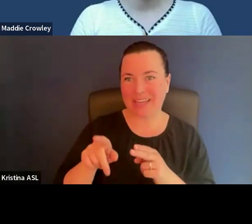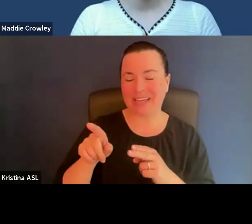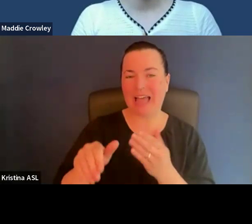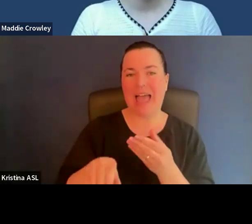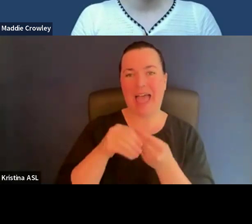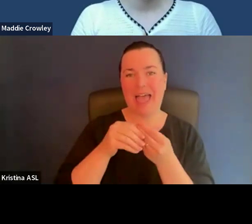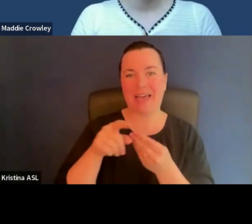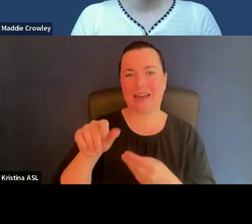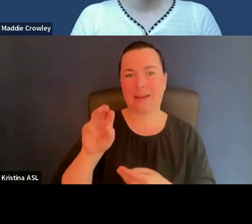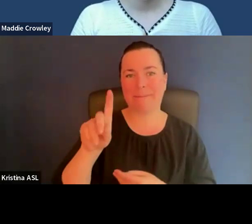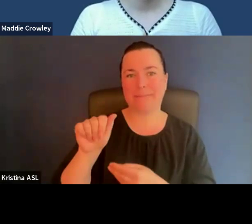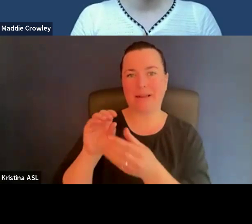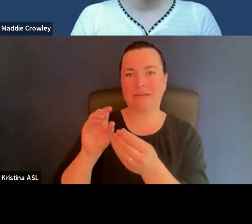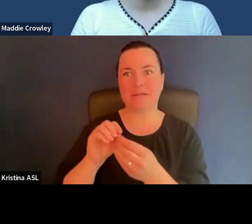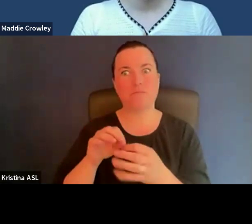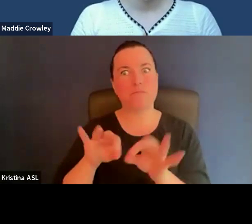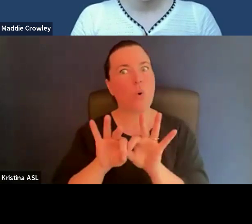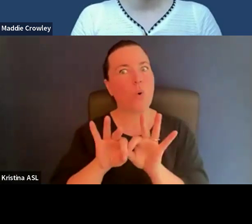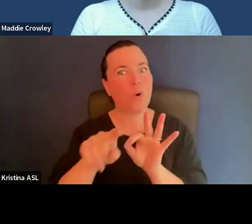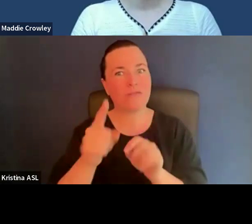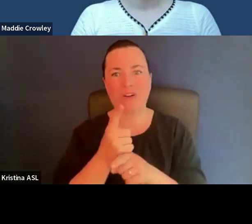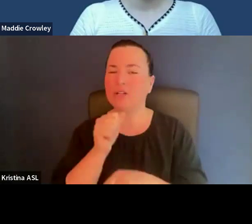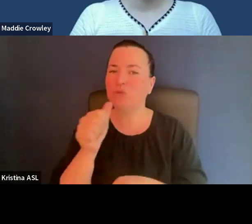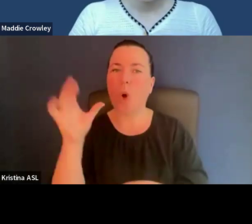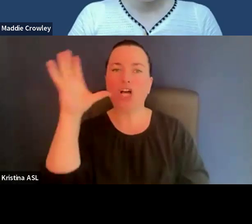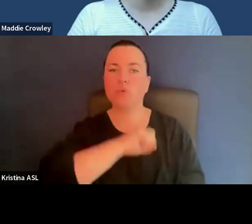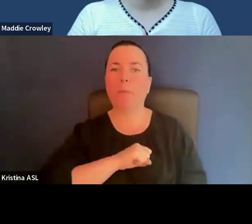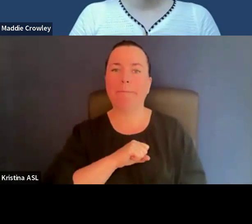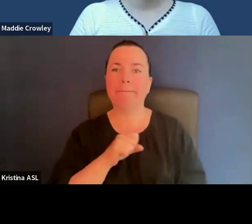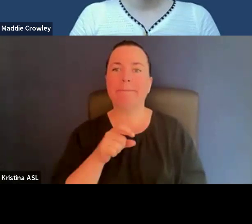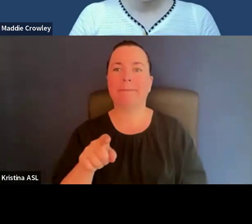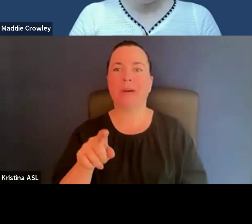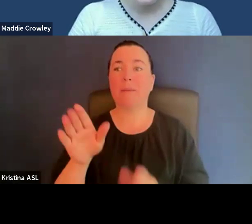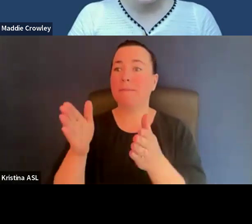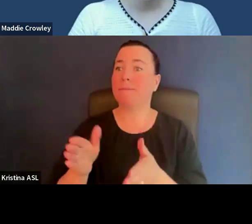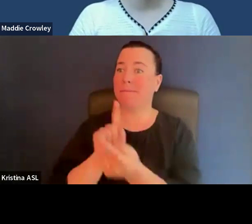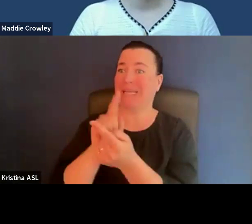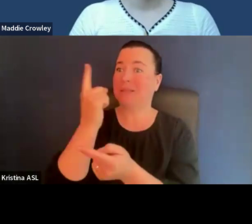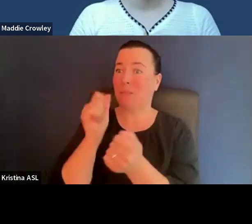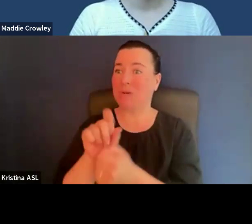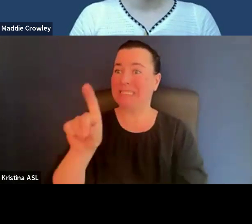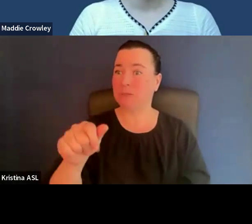is to not make assumptions about people with disabilities, and to let go of the preconceived stereotypes that you might carry.